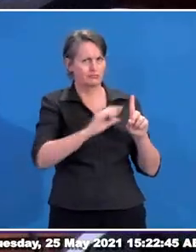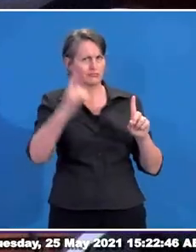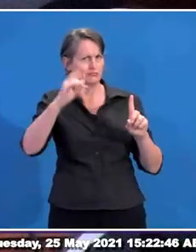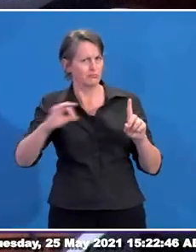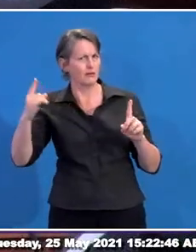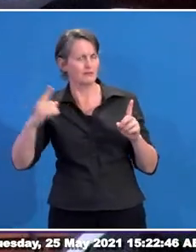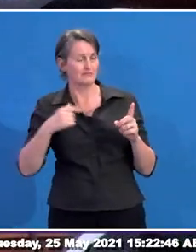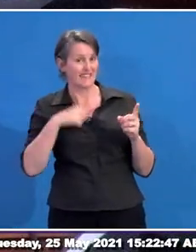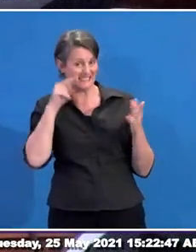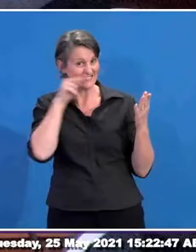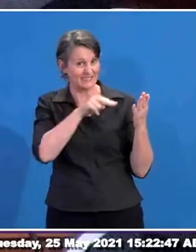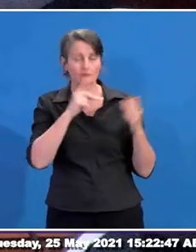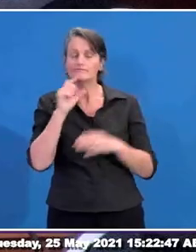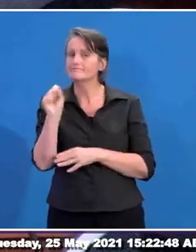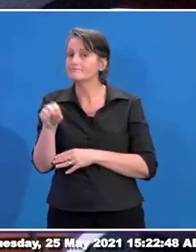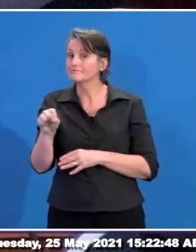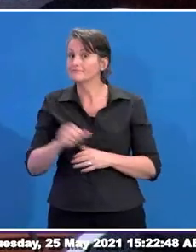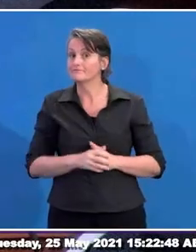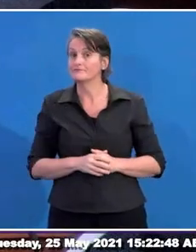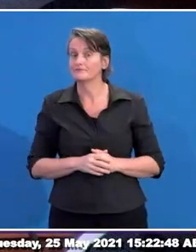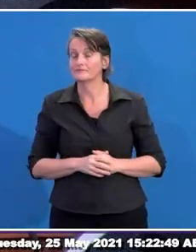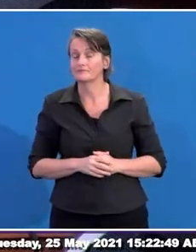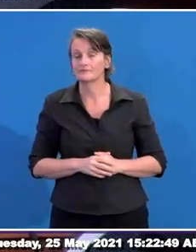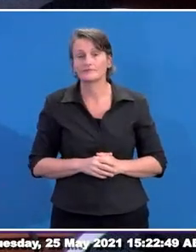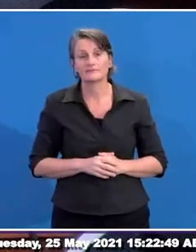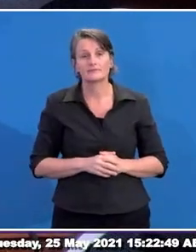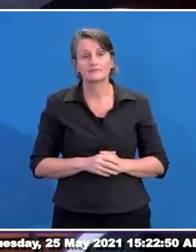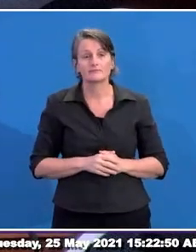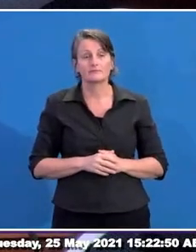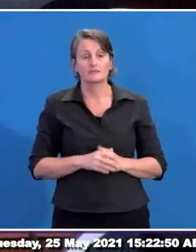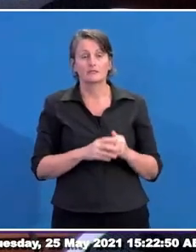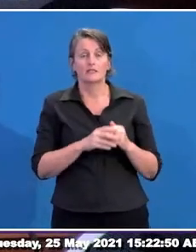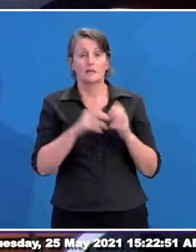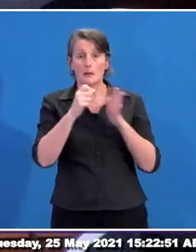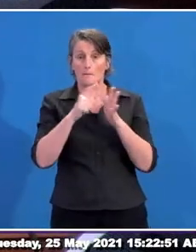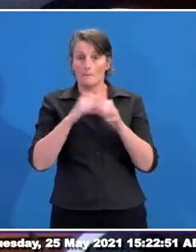You do make the observation on page 44 at 7.1